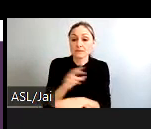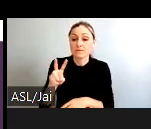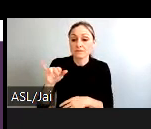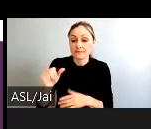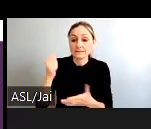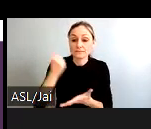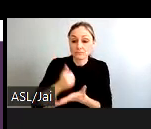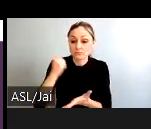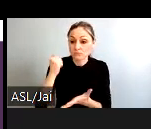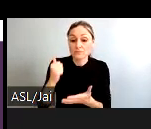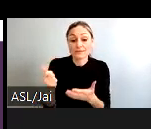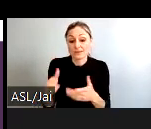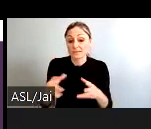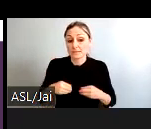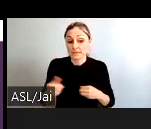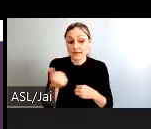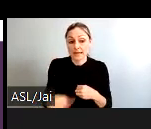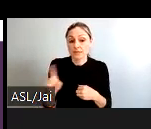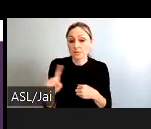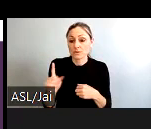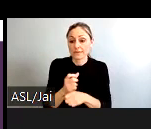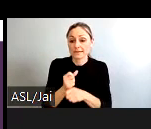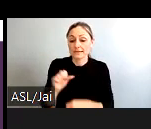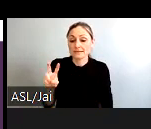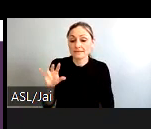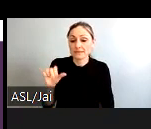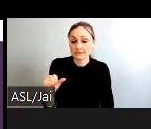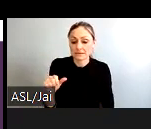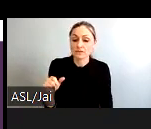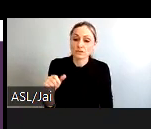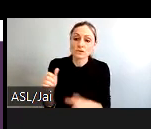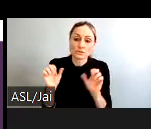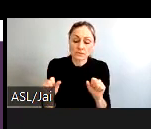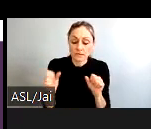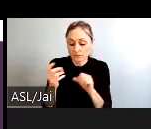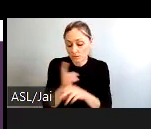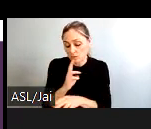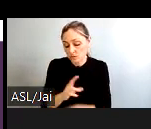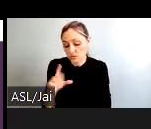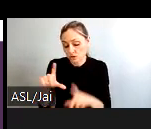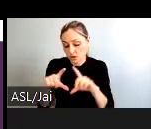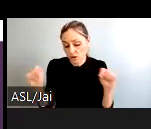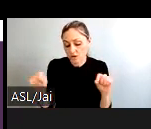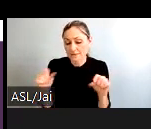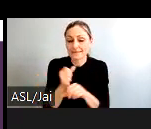that accepts Visa. They can get to the